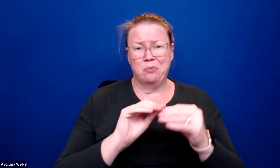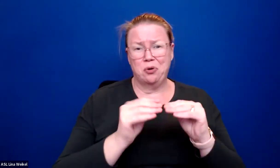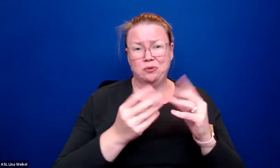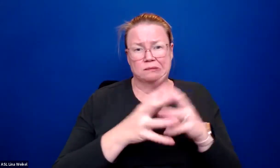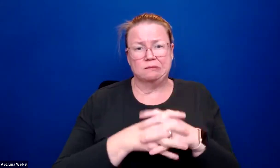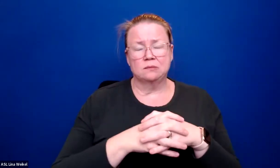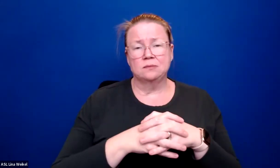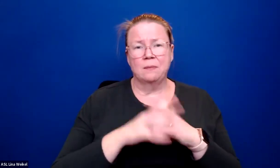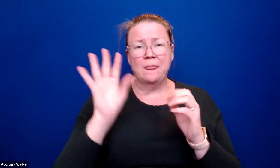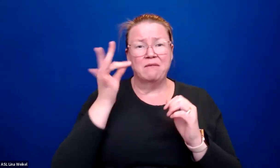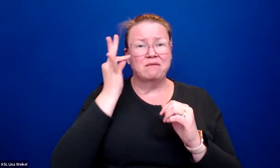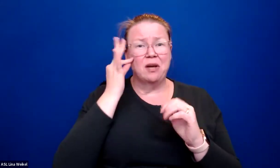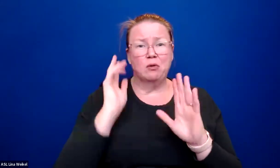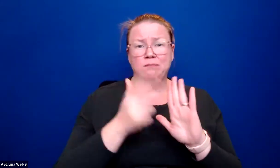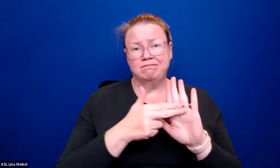Elissa w/ APRIL: Federal designation there.